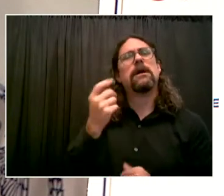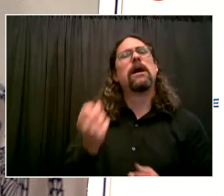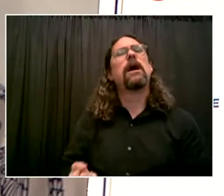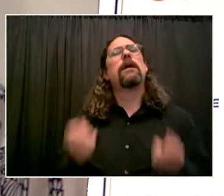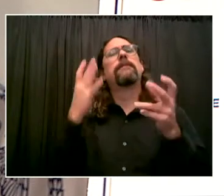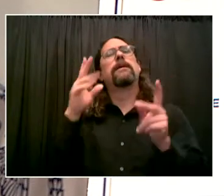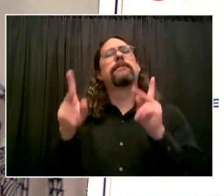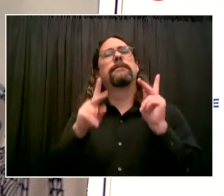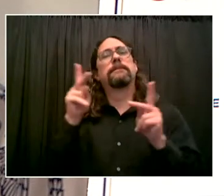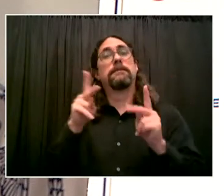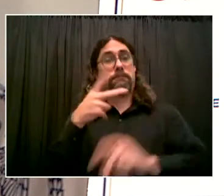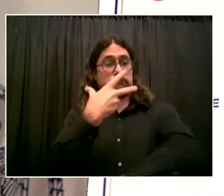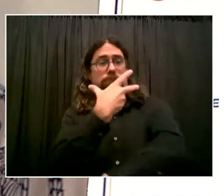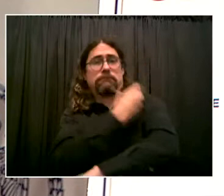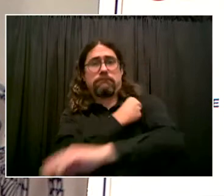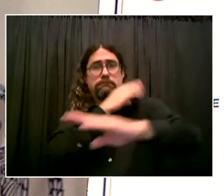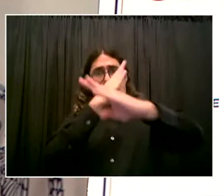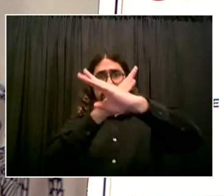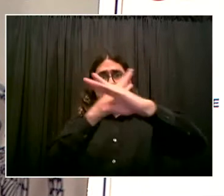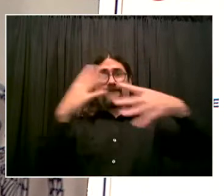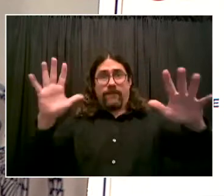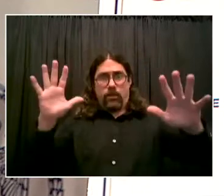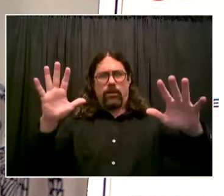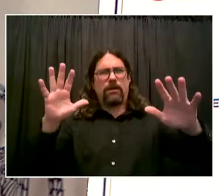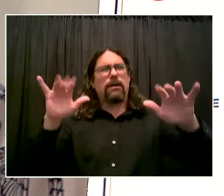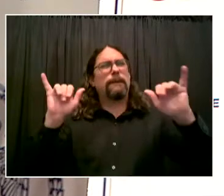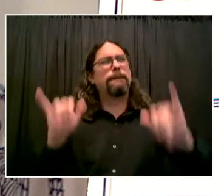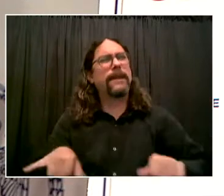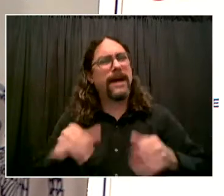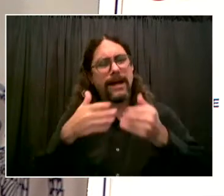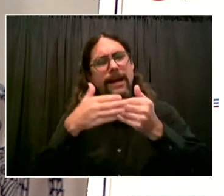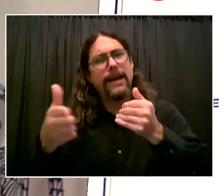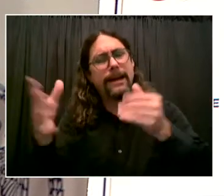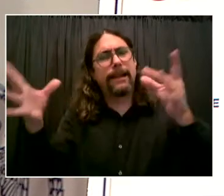GONE THVIE RS U HAVE NOT BEEN VACCINATED.